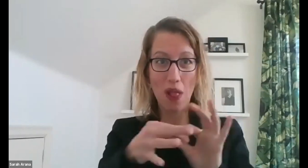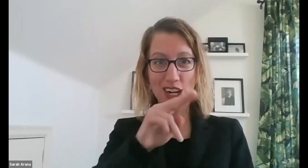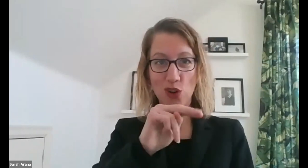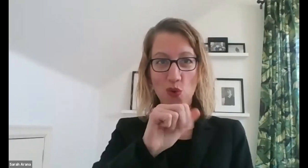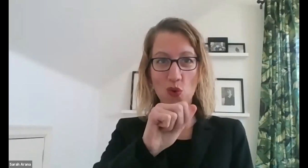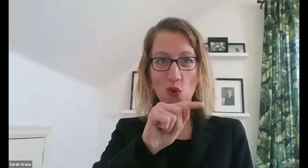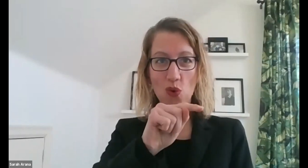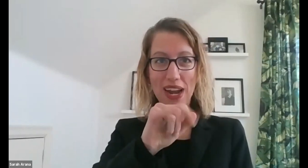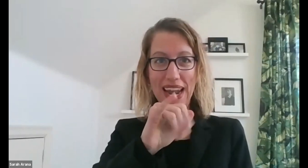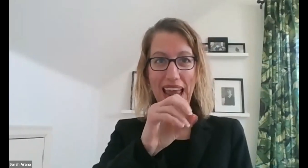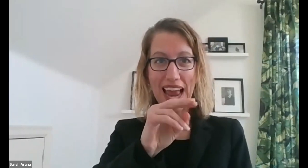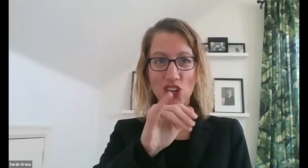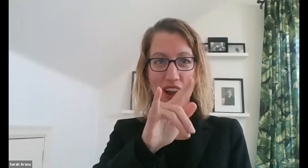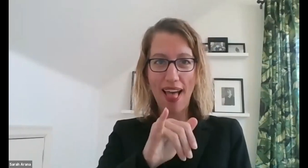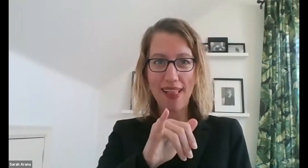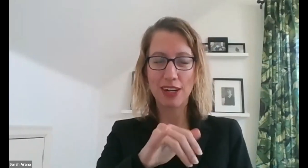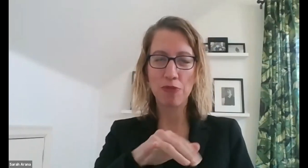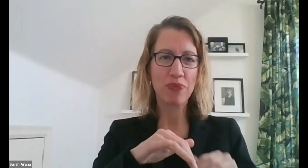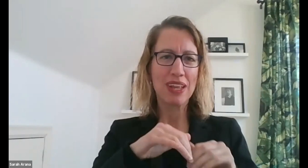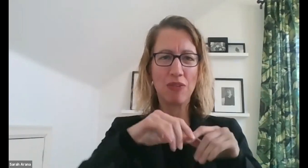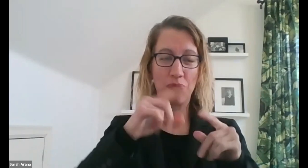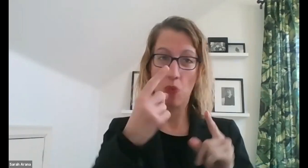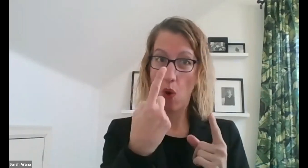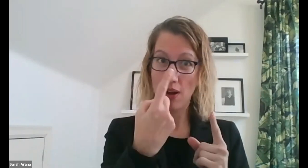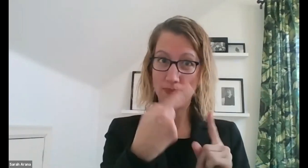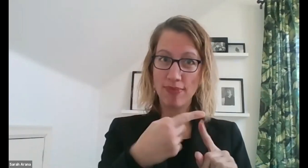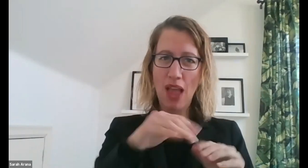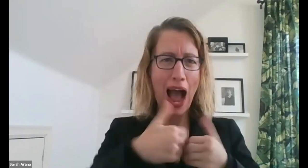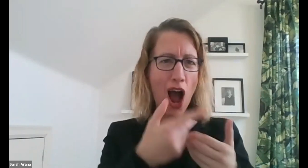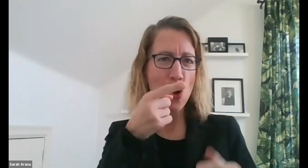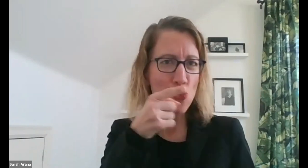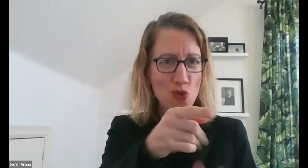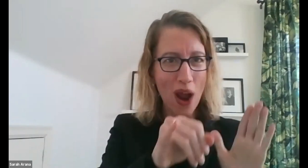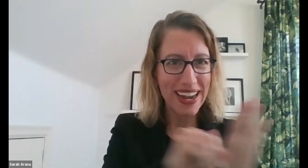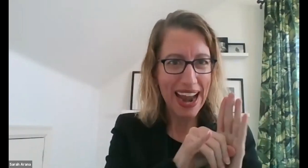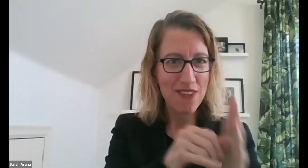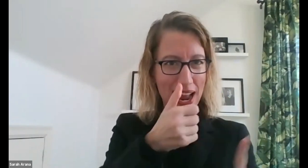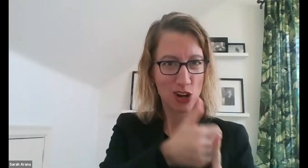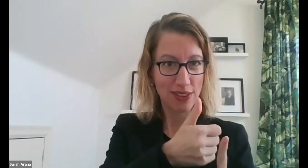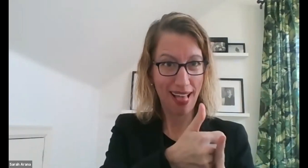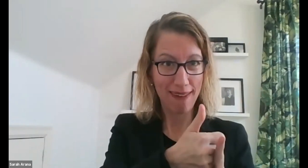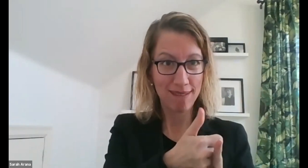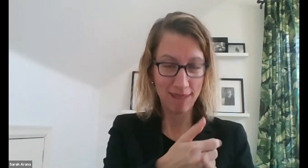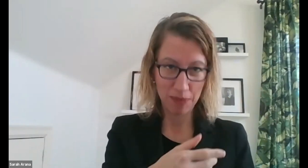I don't know, what do I do? Sarah: Yeah, how to answer that question